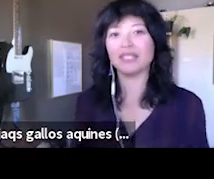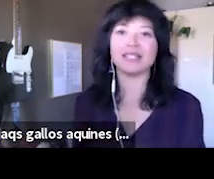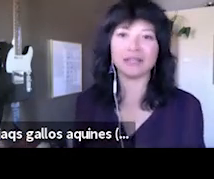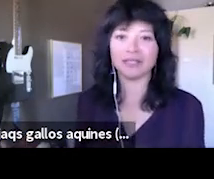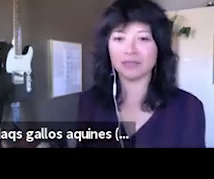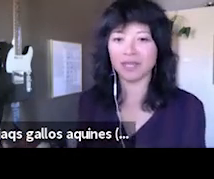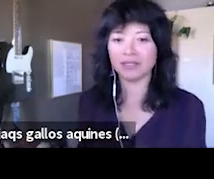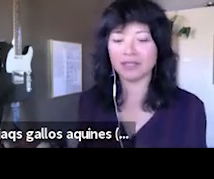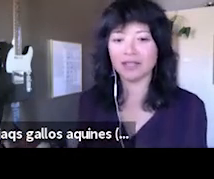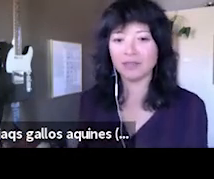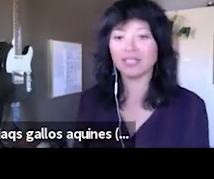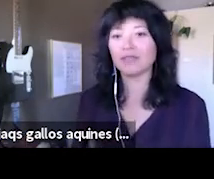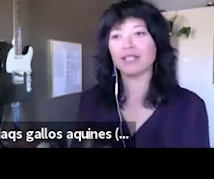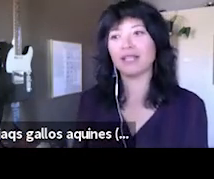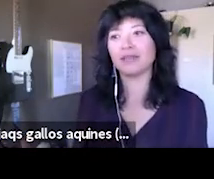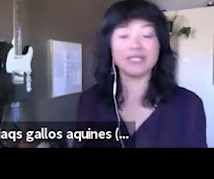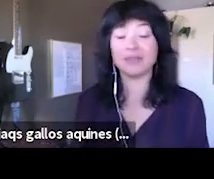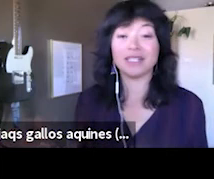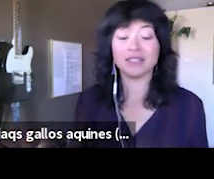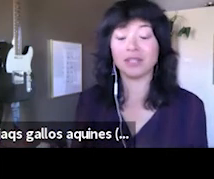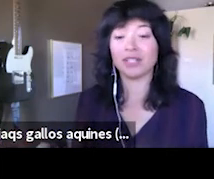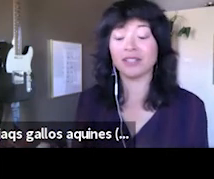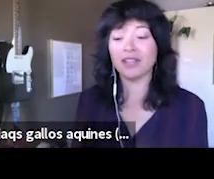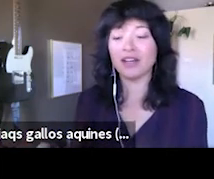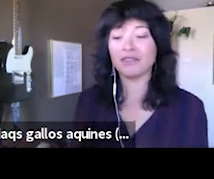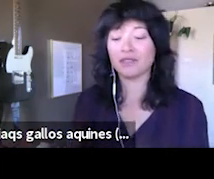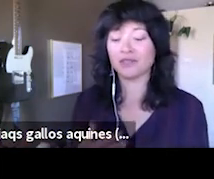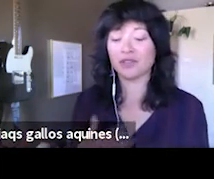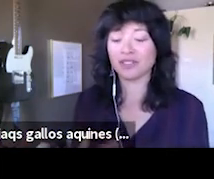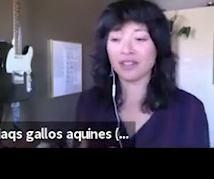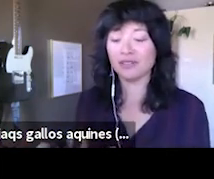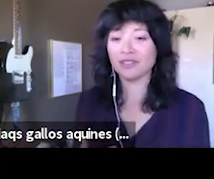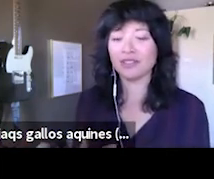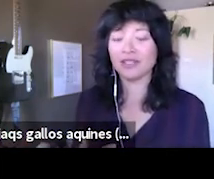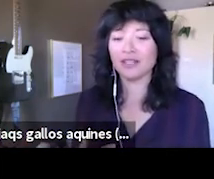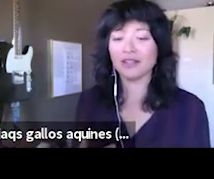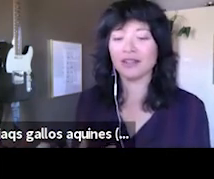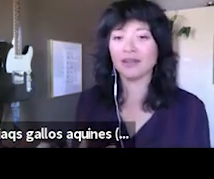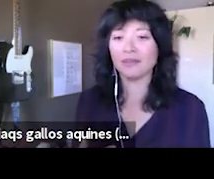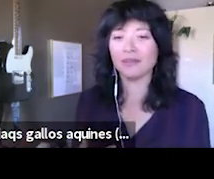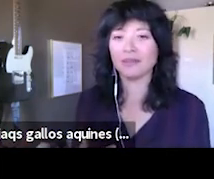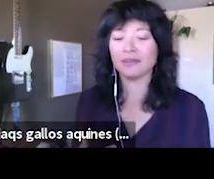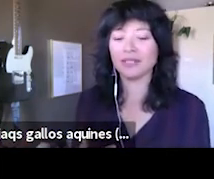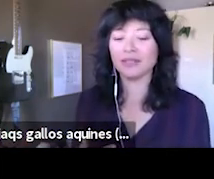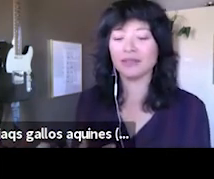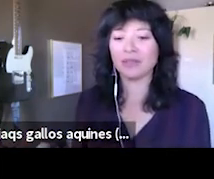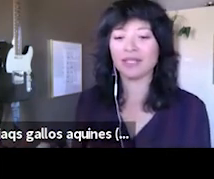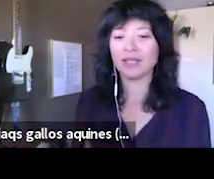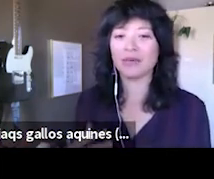anti-racist space, building anti-racist spaces period. First for ourselves, in grappling how we